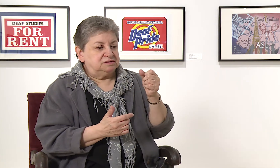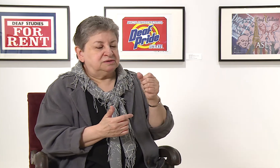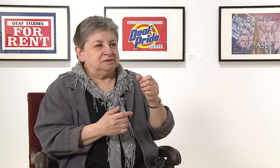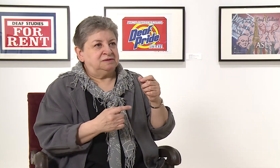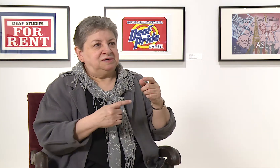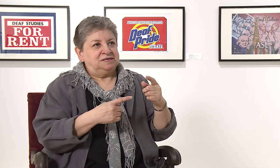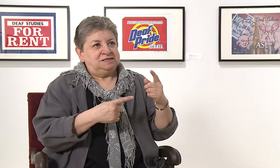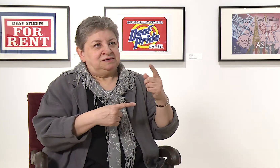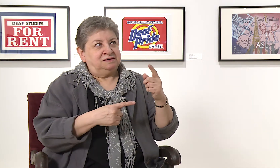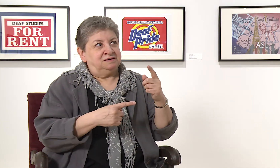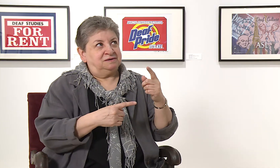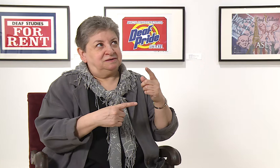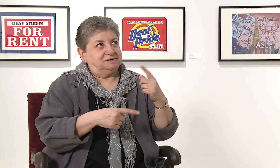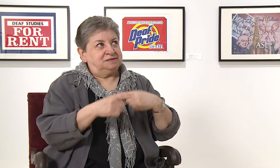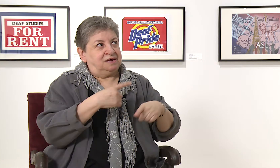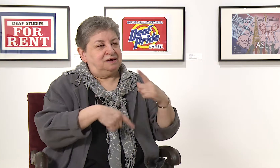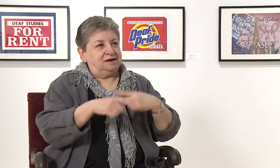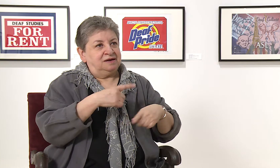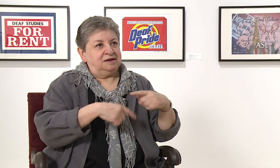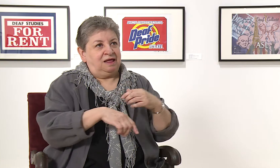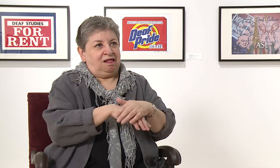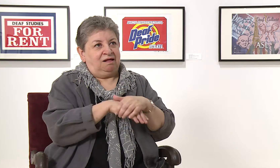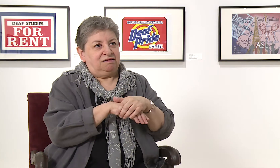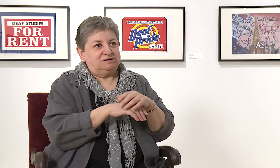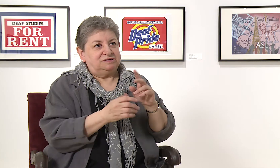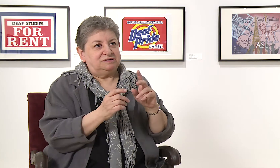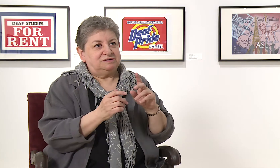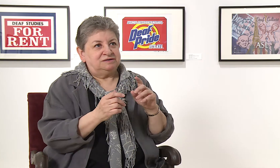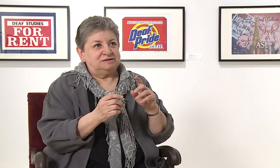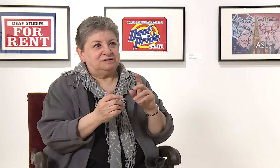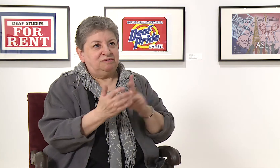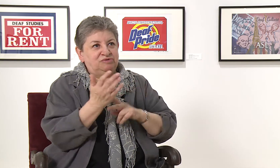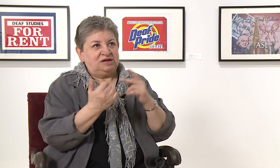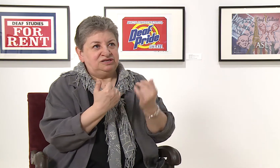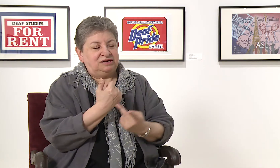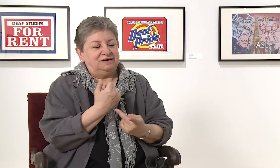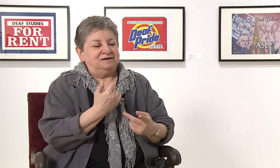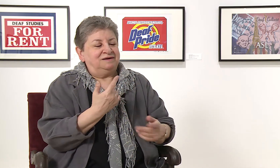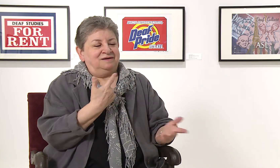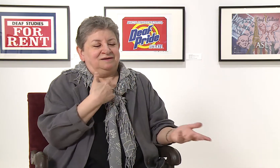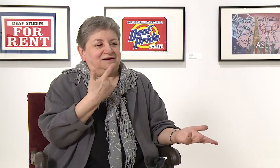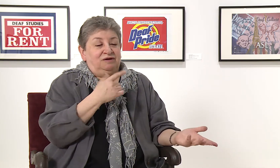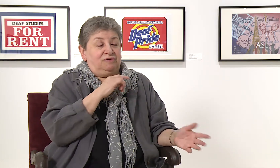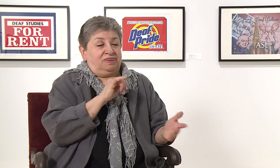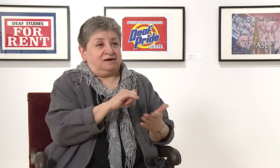This was for Gallaudet's Signed English project.